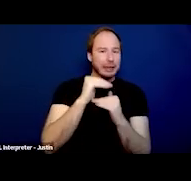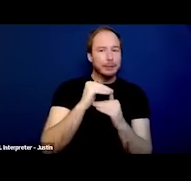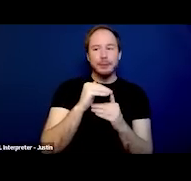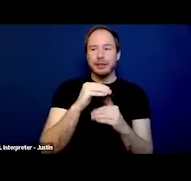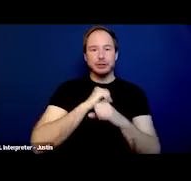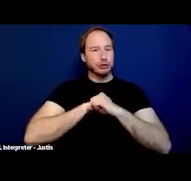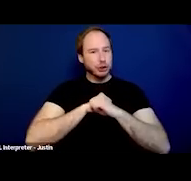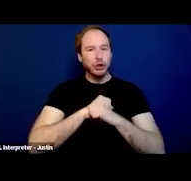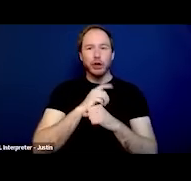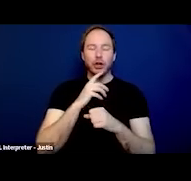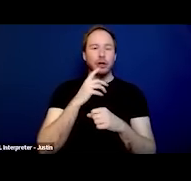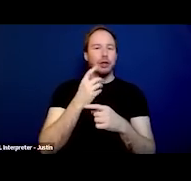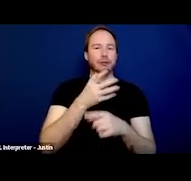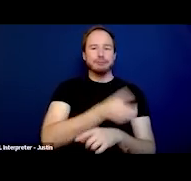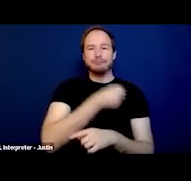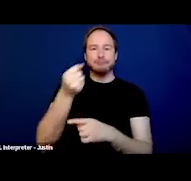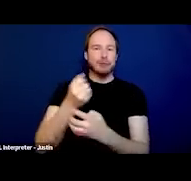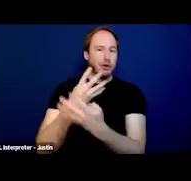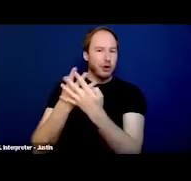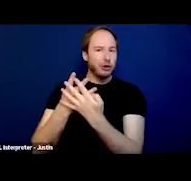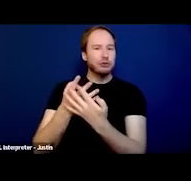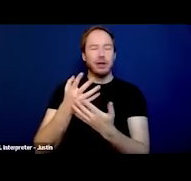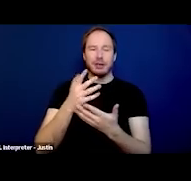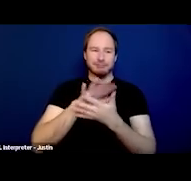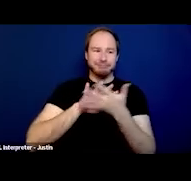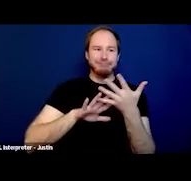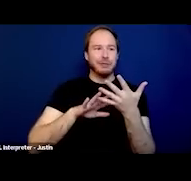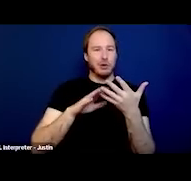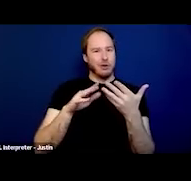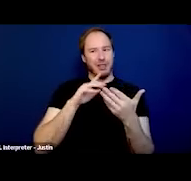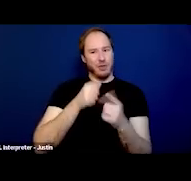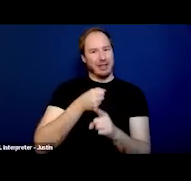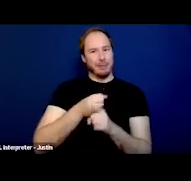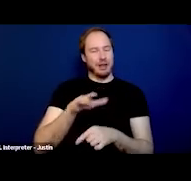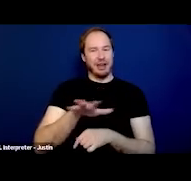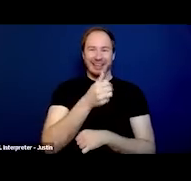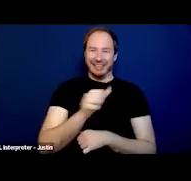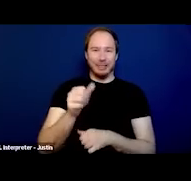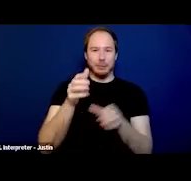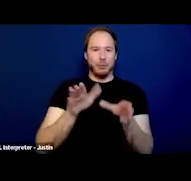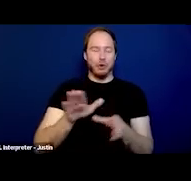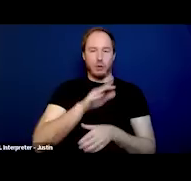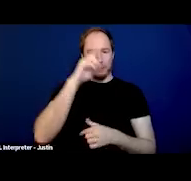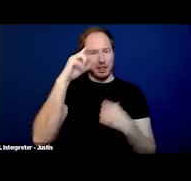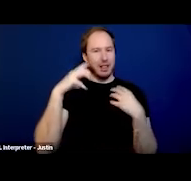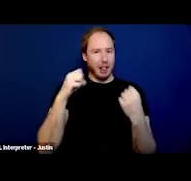and homelessness itself is actually one of these factors that has an impact on one's mental health. And it's important to keep in mind that